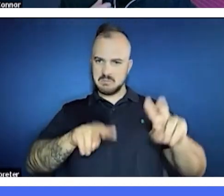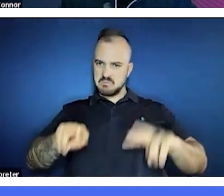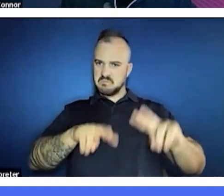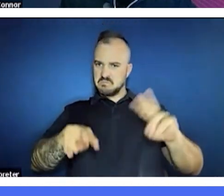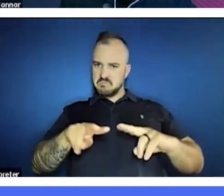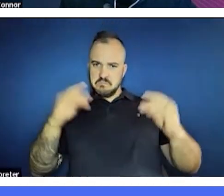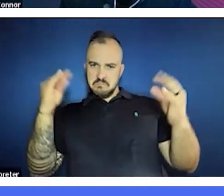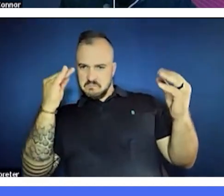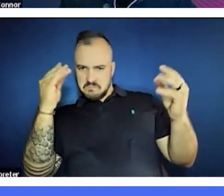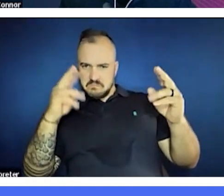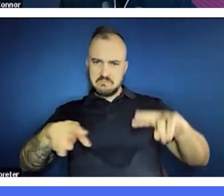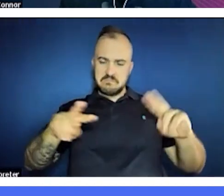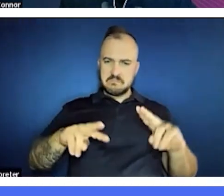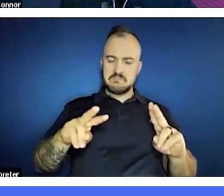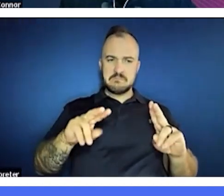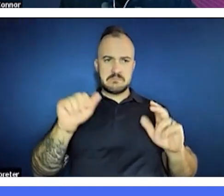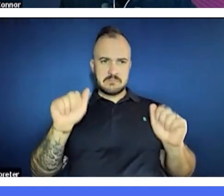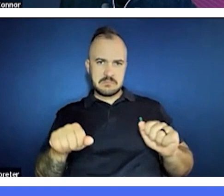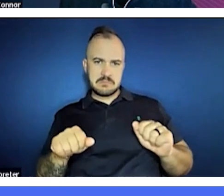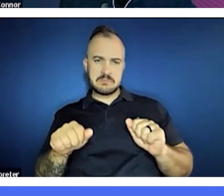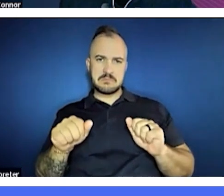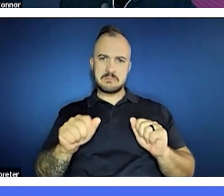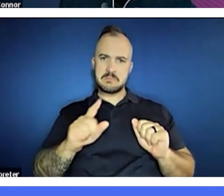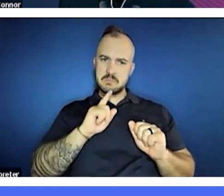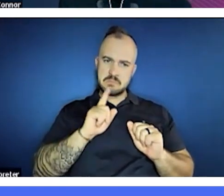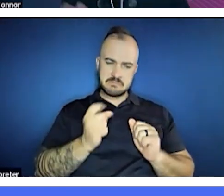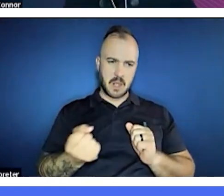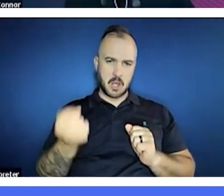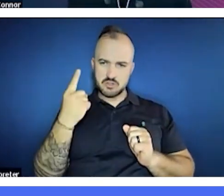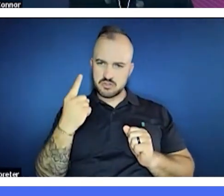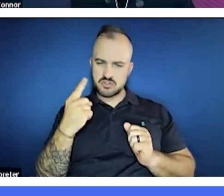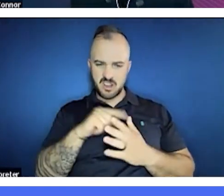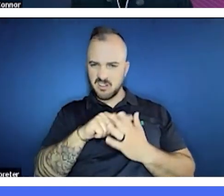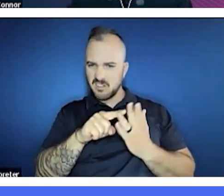someone who will be empathic, somebody who's going to really understand all the nuances of a case